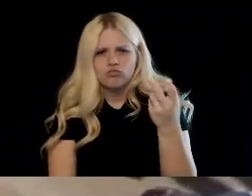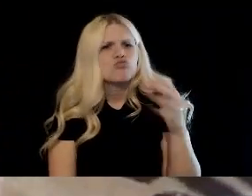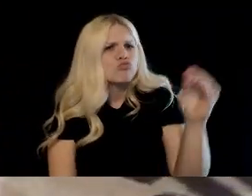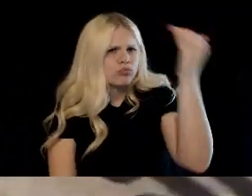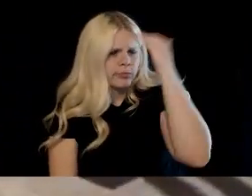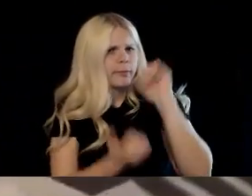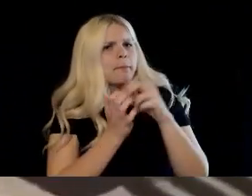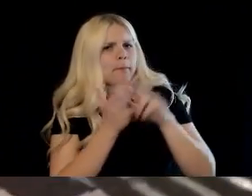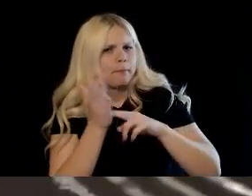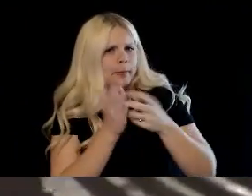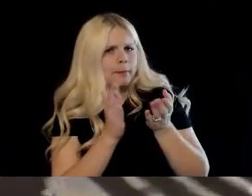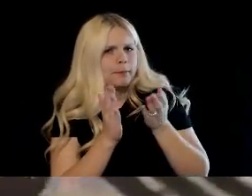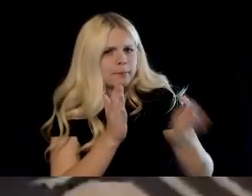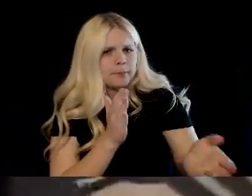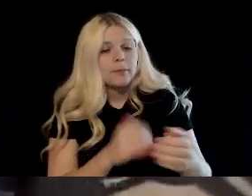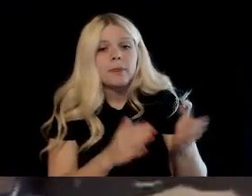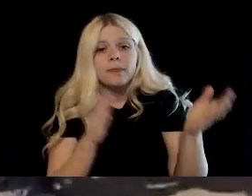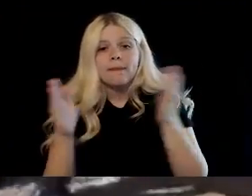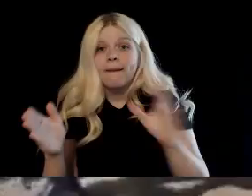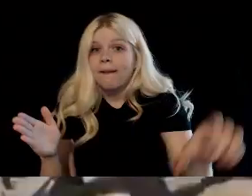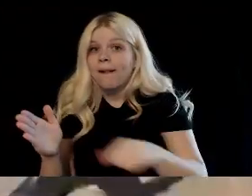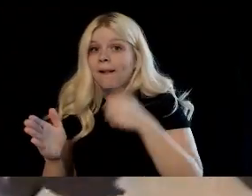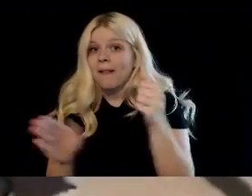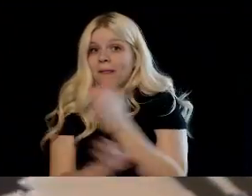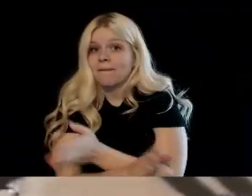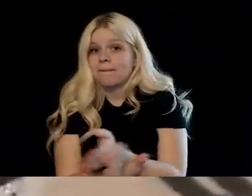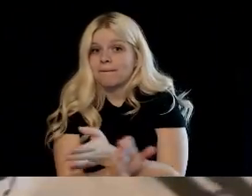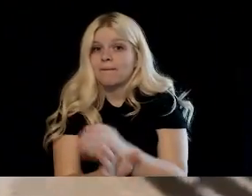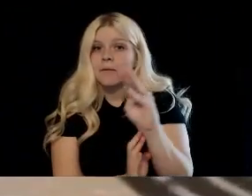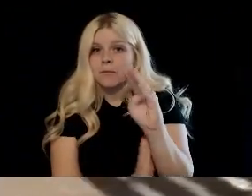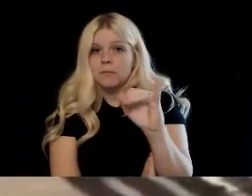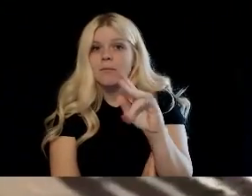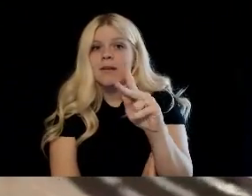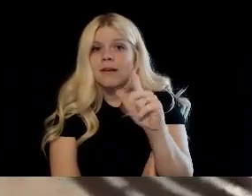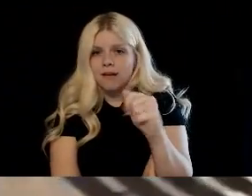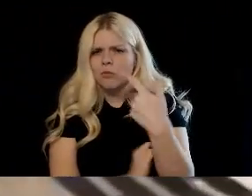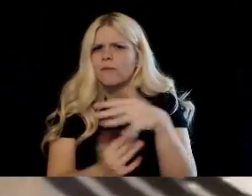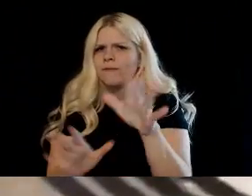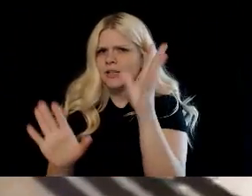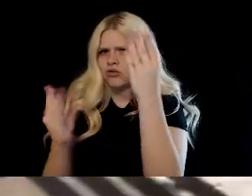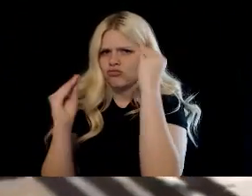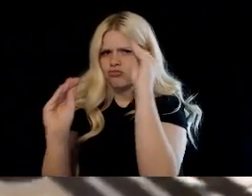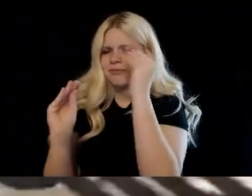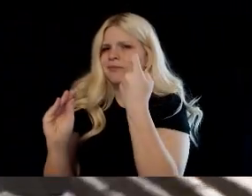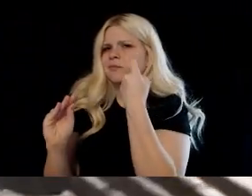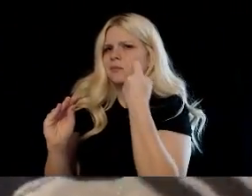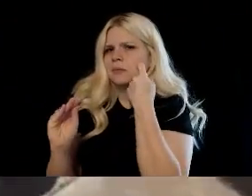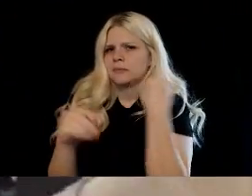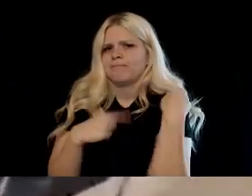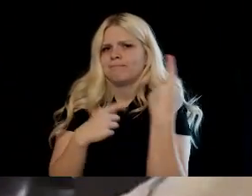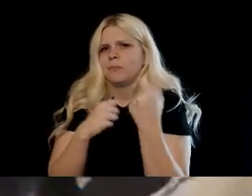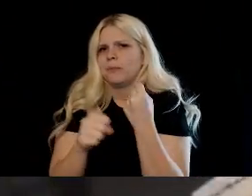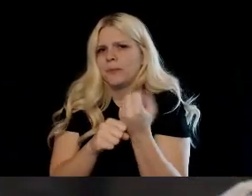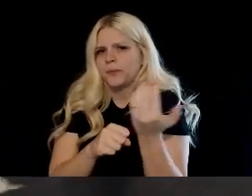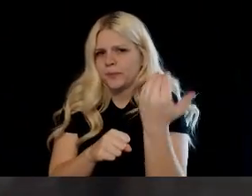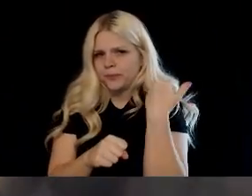Nika is our other harbor seal. And we taught Nika how to paint- she just learned how to paint within the last one year. Erica: Oh, look at her go.